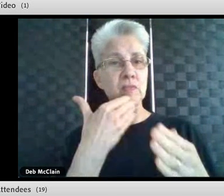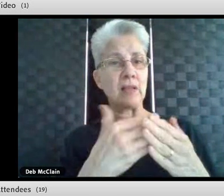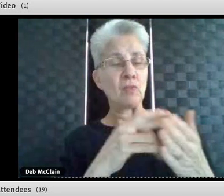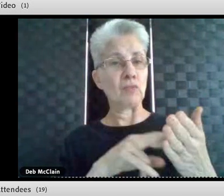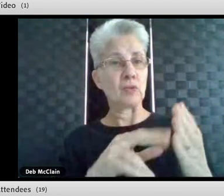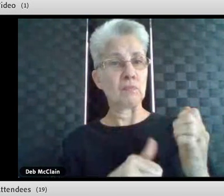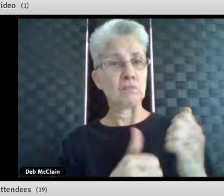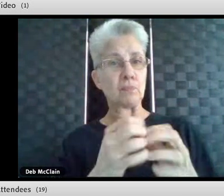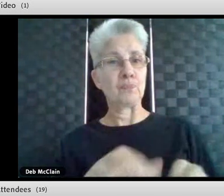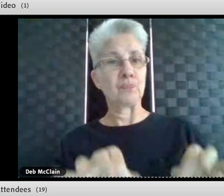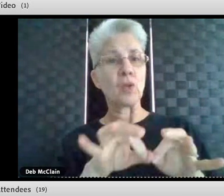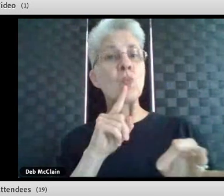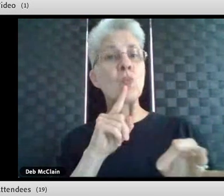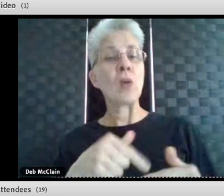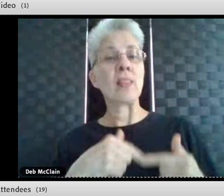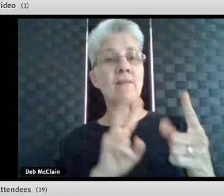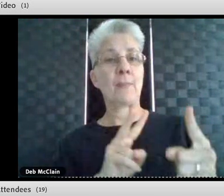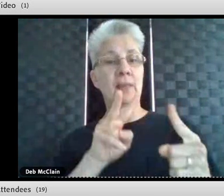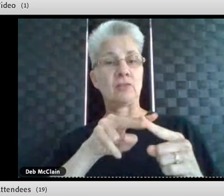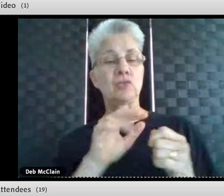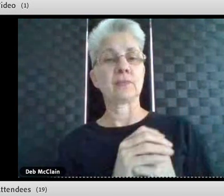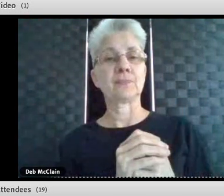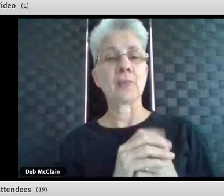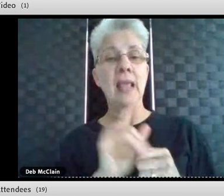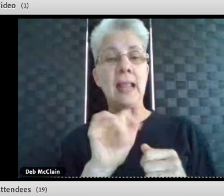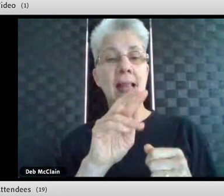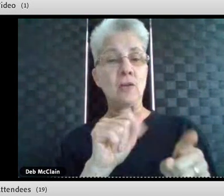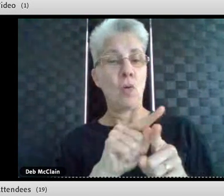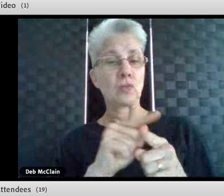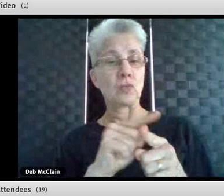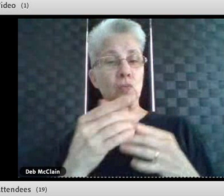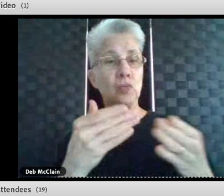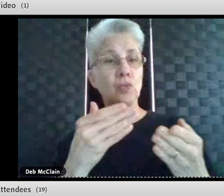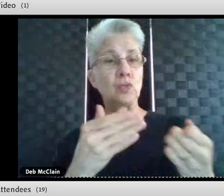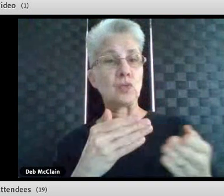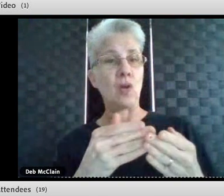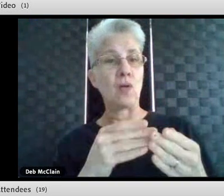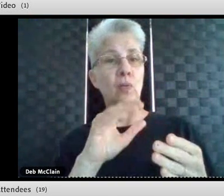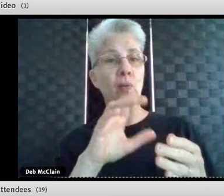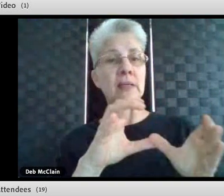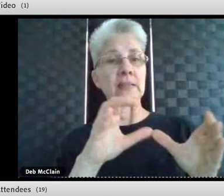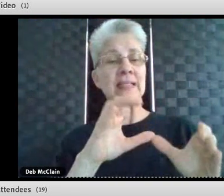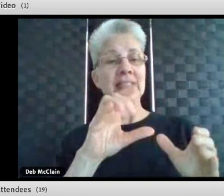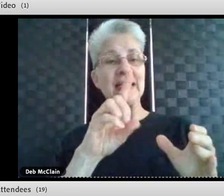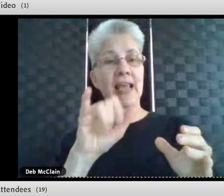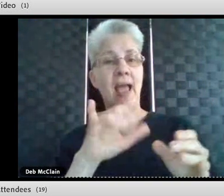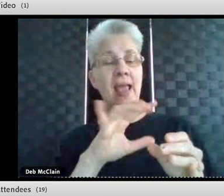and, more importantly, real-life application. Linda is also certified with DDI and Achieve Global.